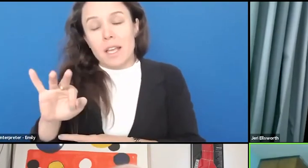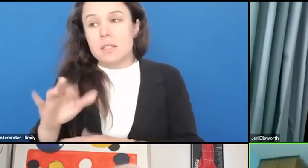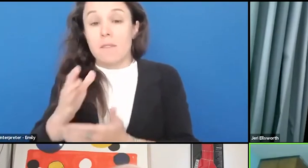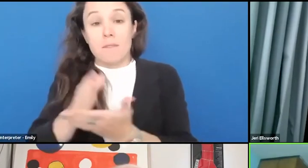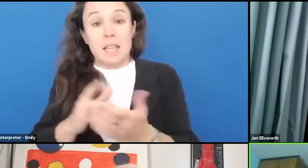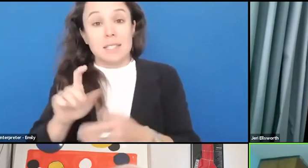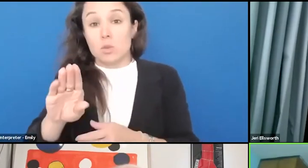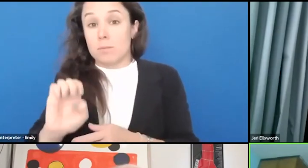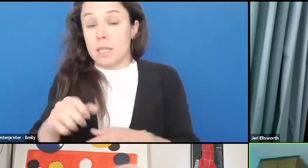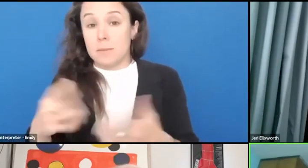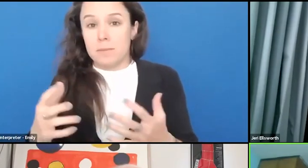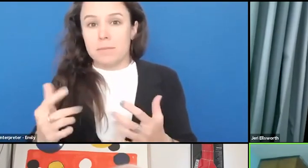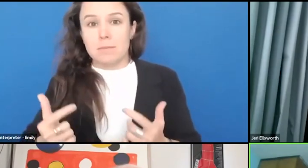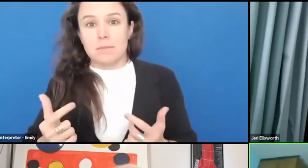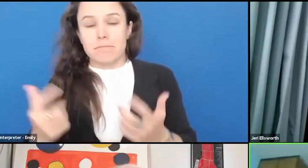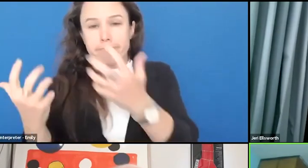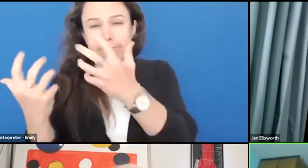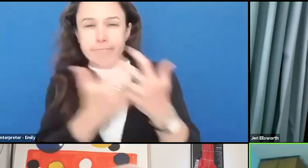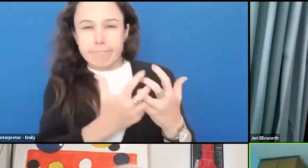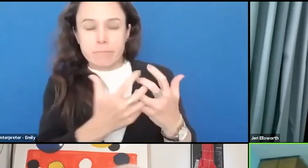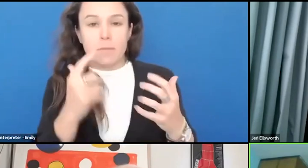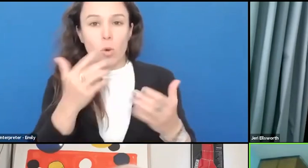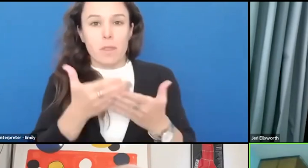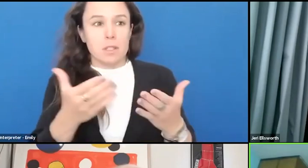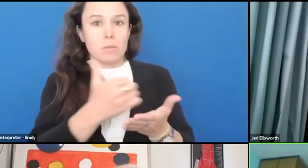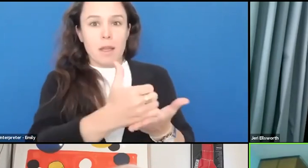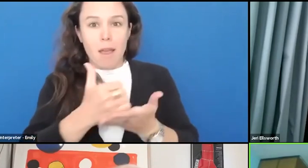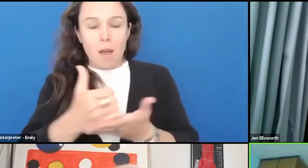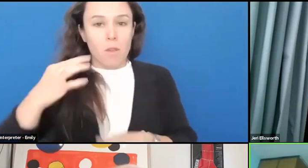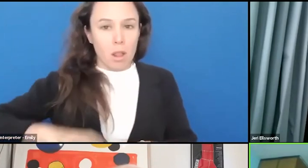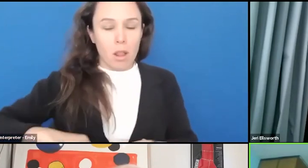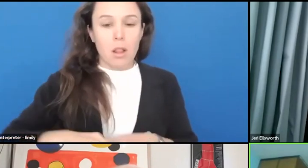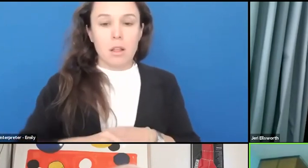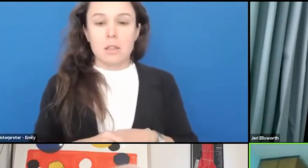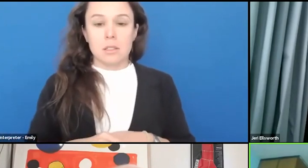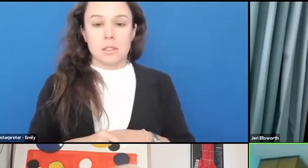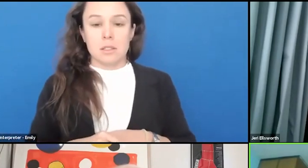has to be aligned for things to be helpful, and for us to get into this flow -- this flow where